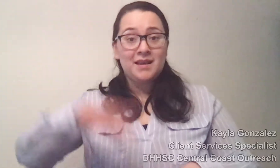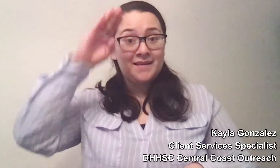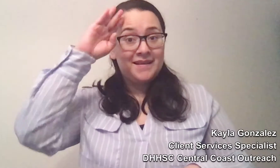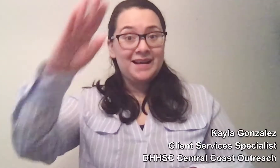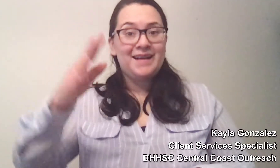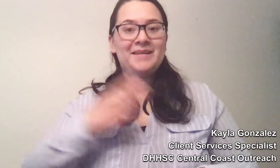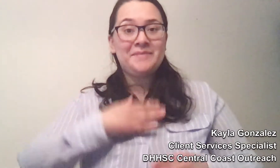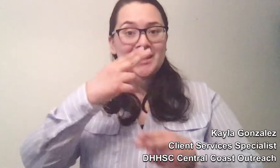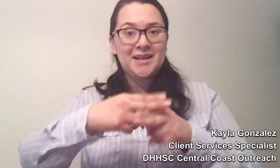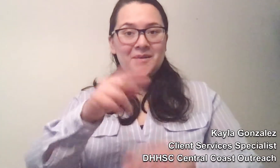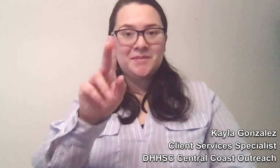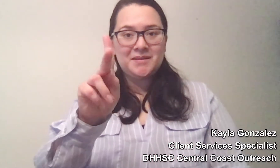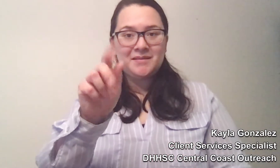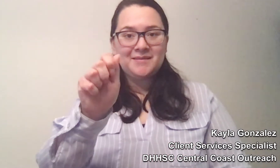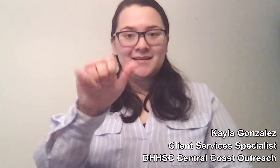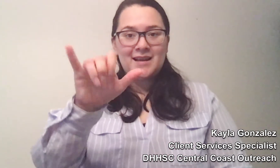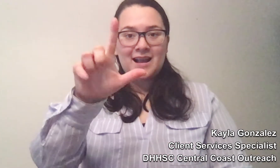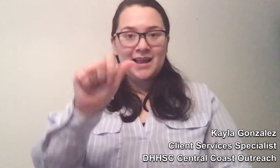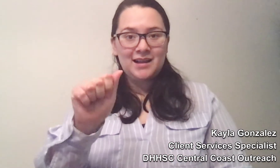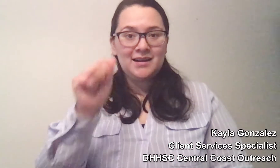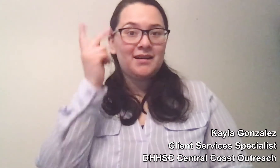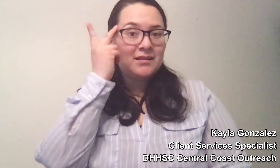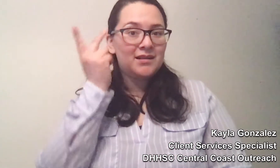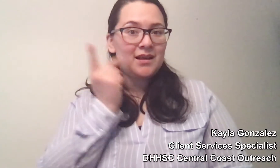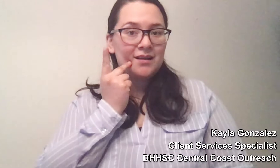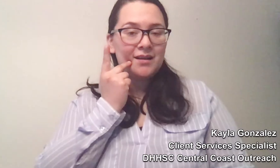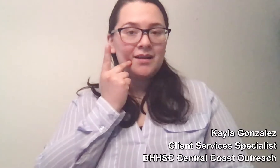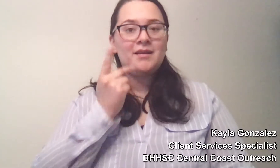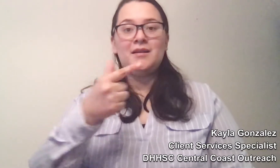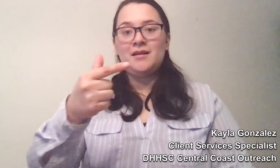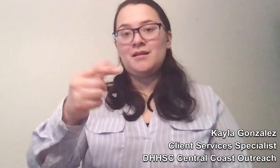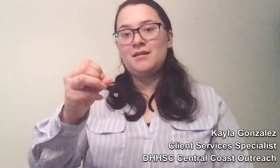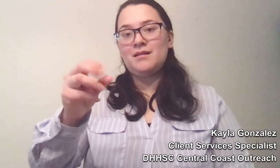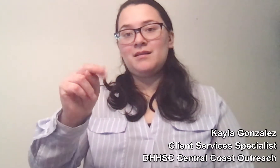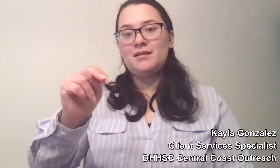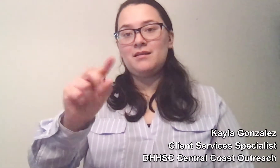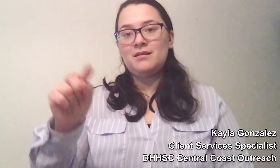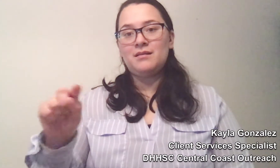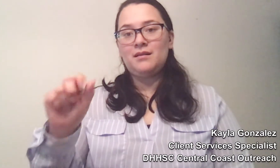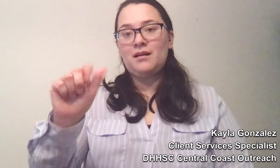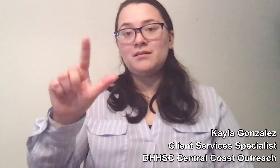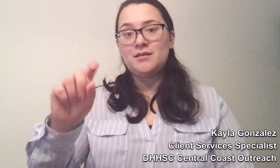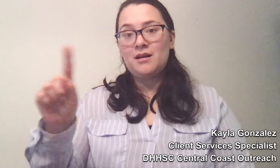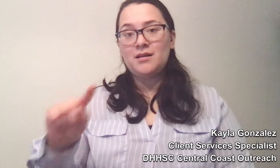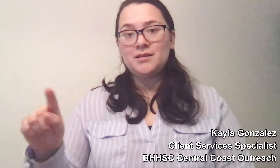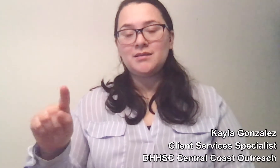Hello. My name is Kayla (K handshape on temple to cheek) Gonzalez.